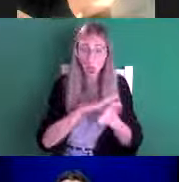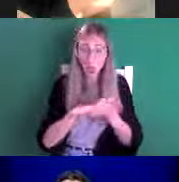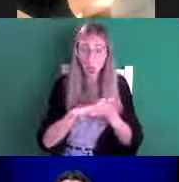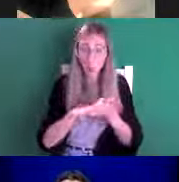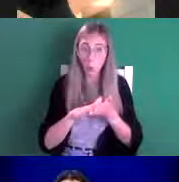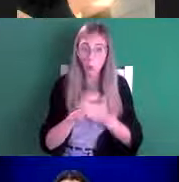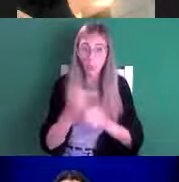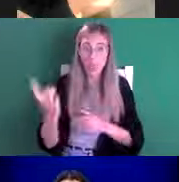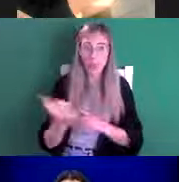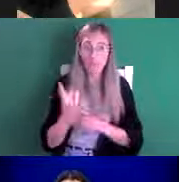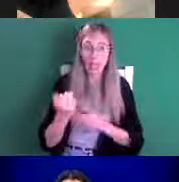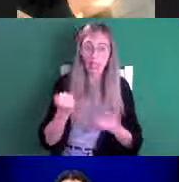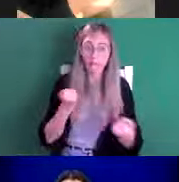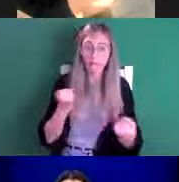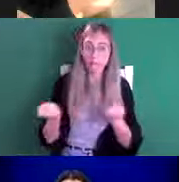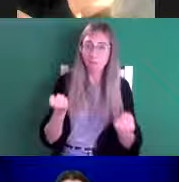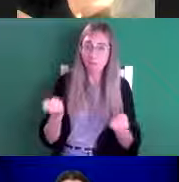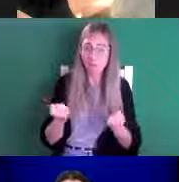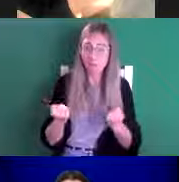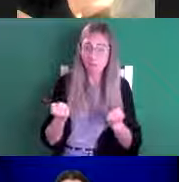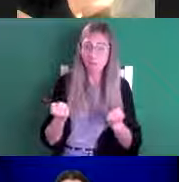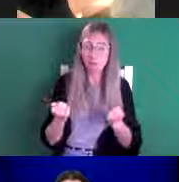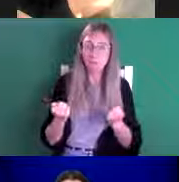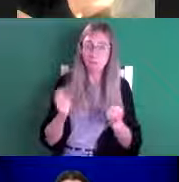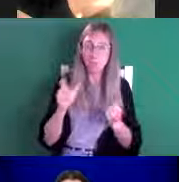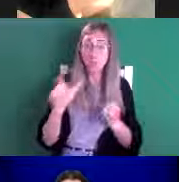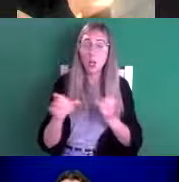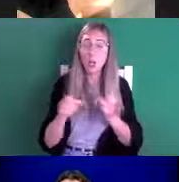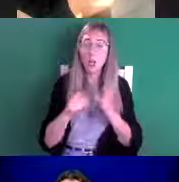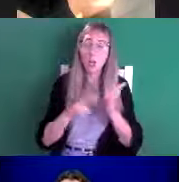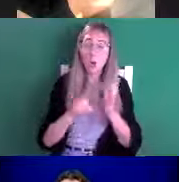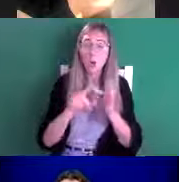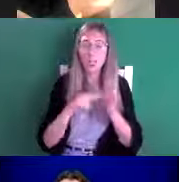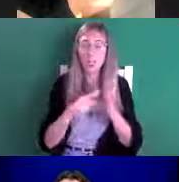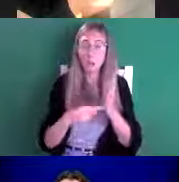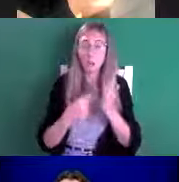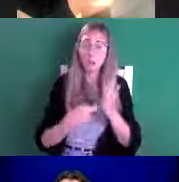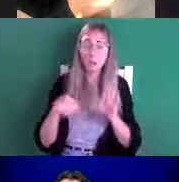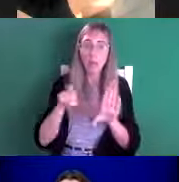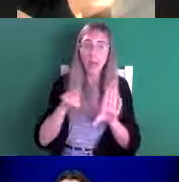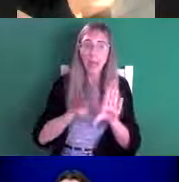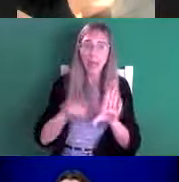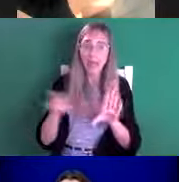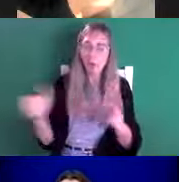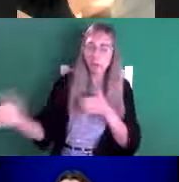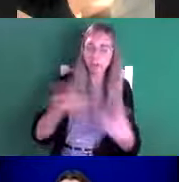with coventry biennial and they've worked a lot to bring in more disabled artists into the biennial